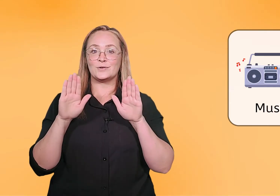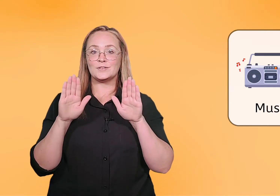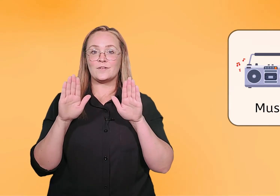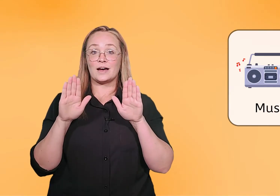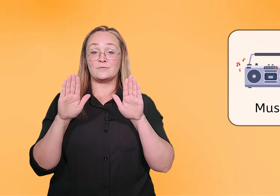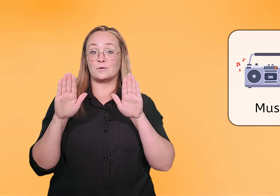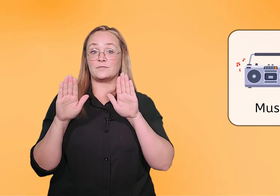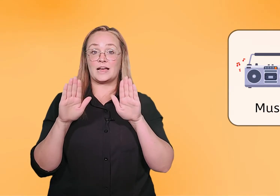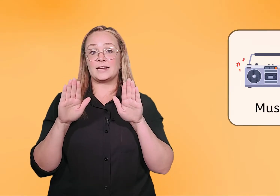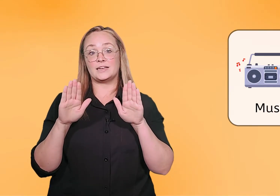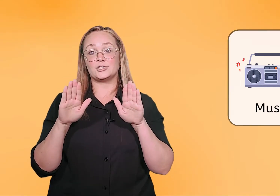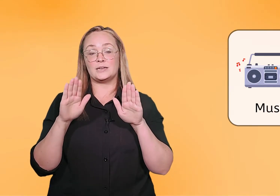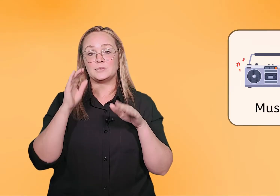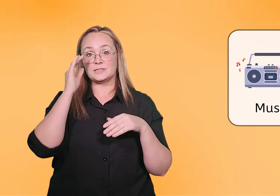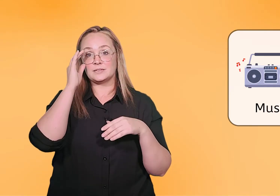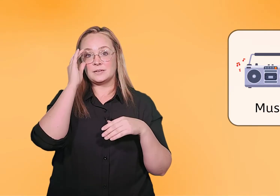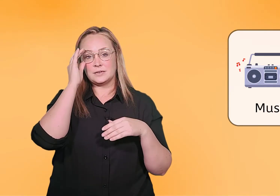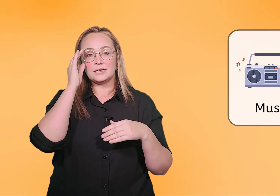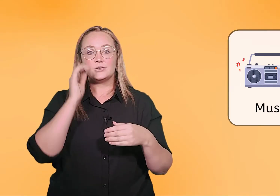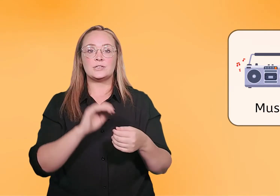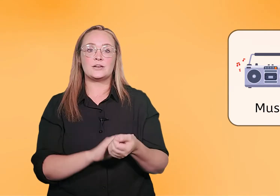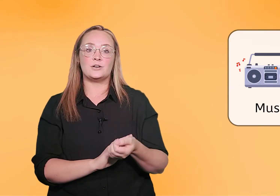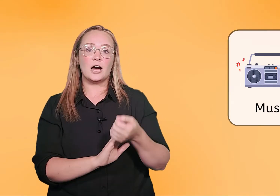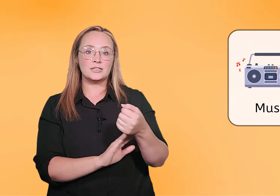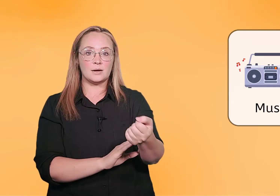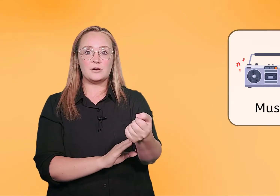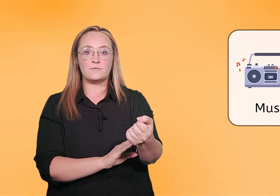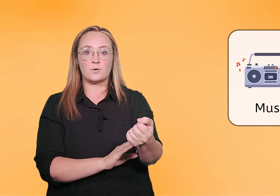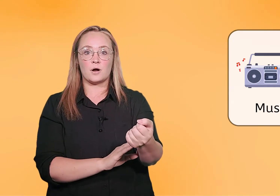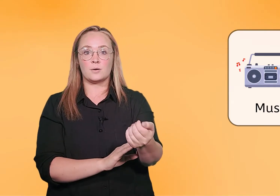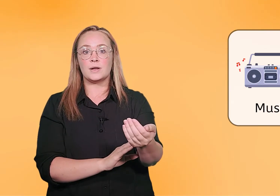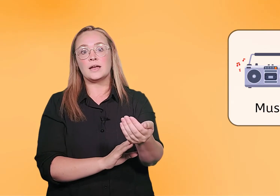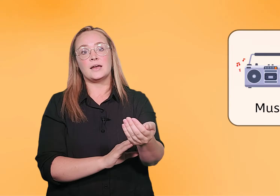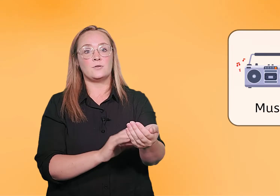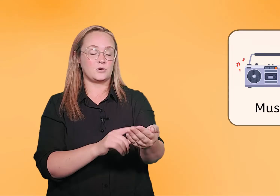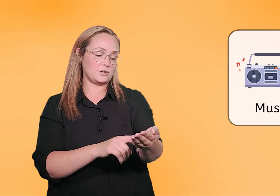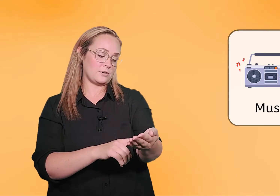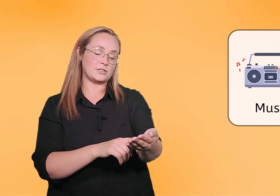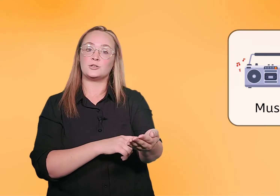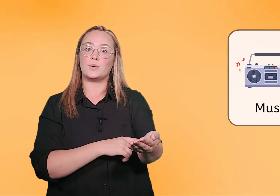close five or flat hand shapes. You take your non-dominant forearm and hold it across your